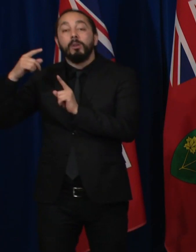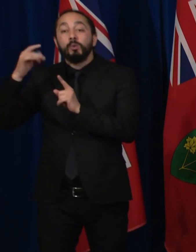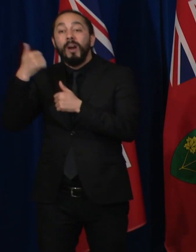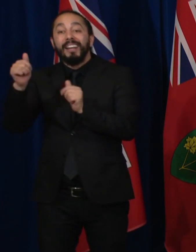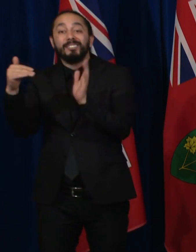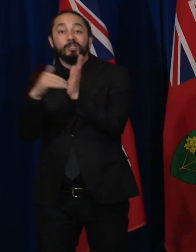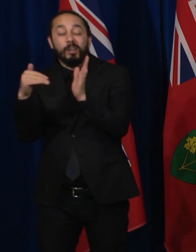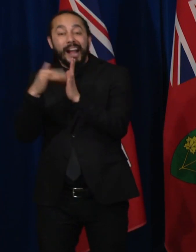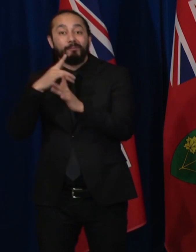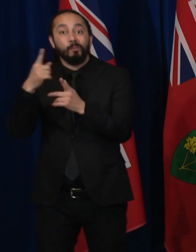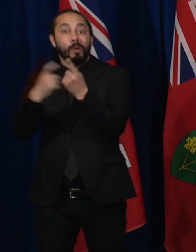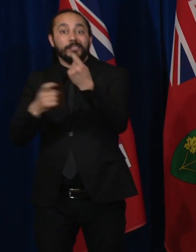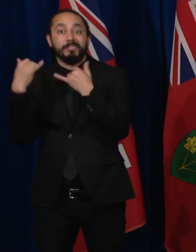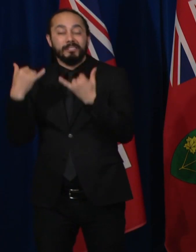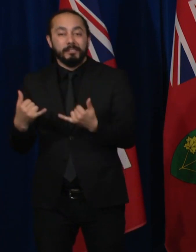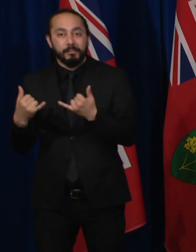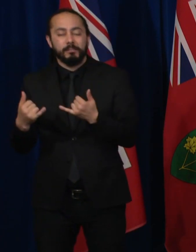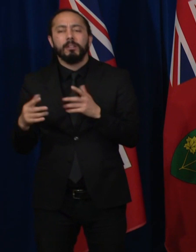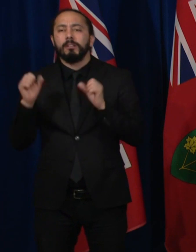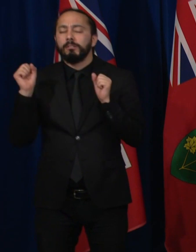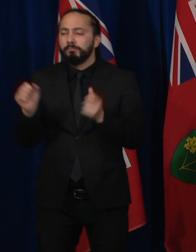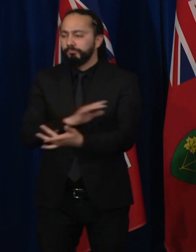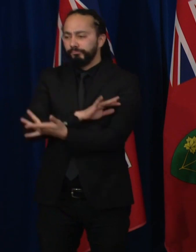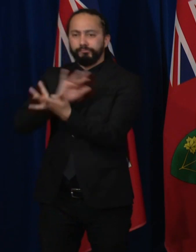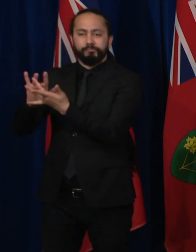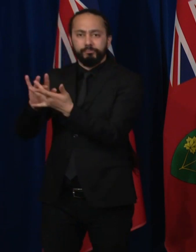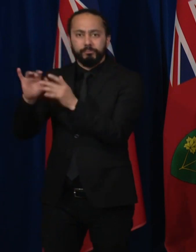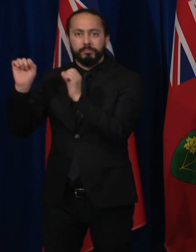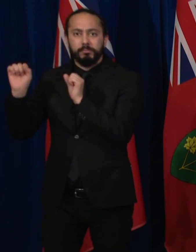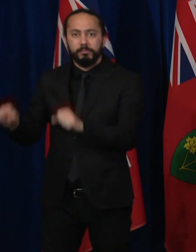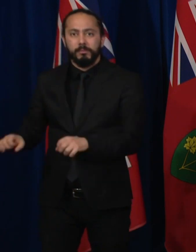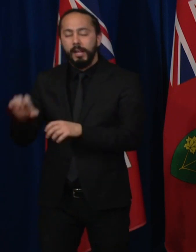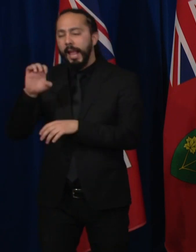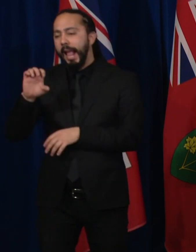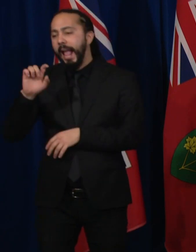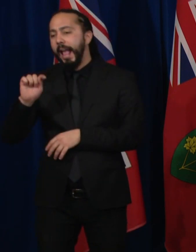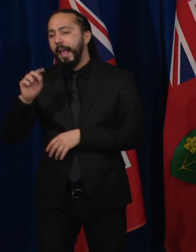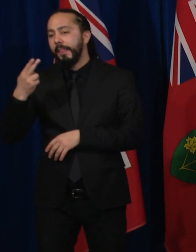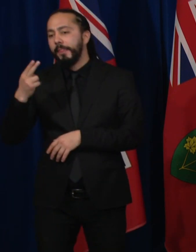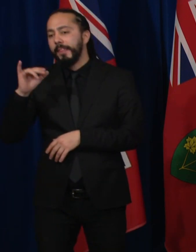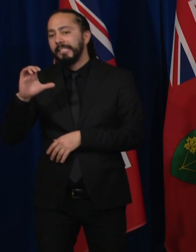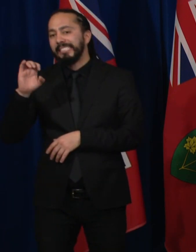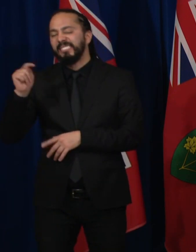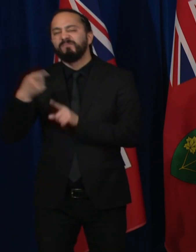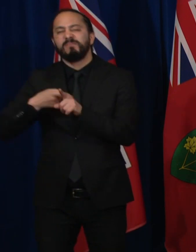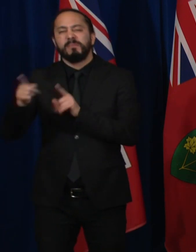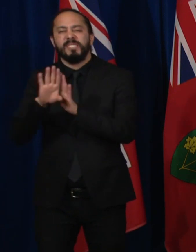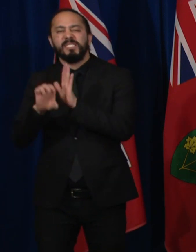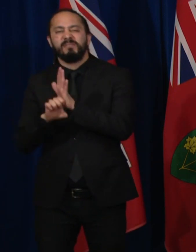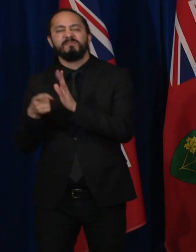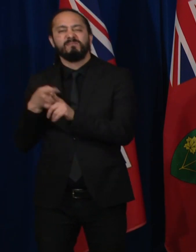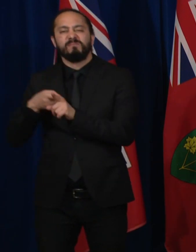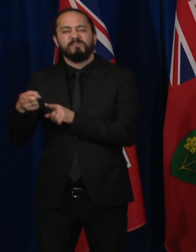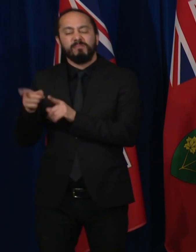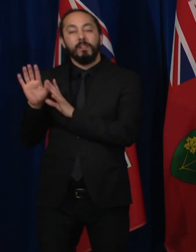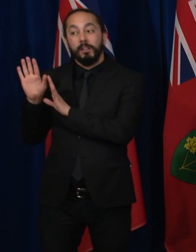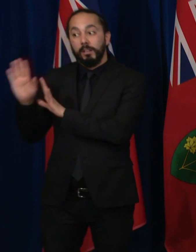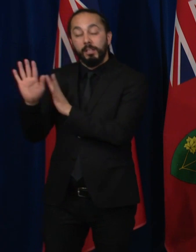future can certainly refer to the ethicist for guidance. We recognize that there will be situations where